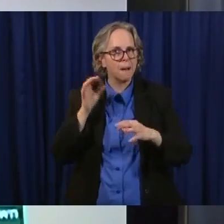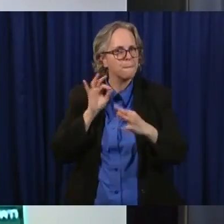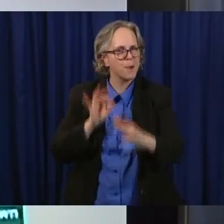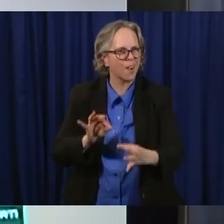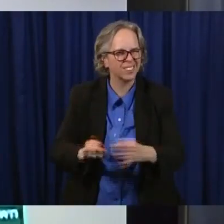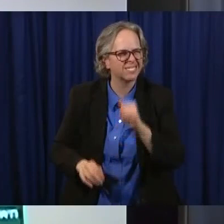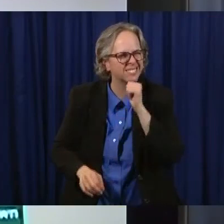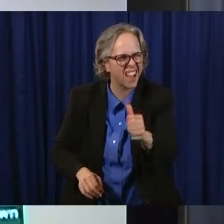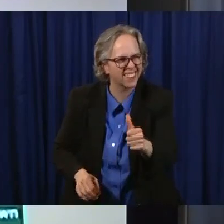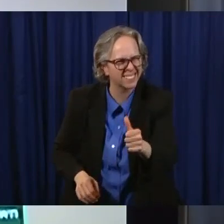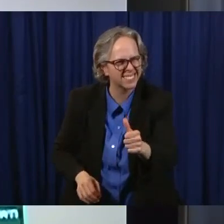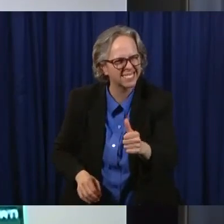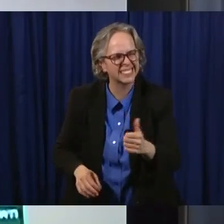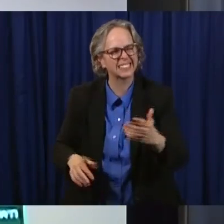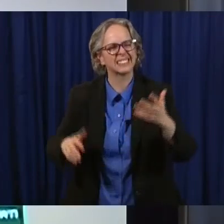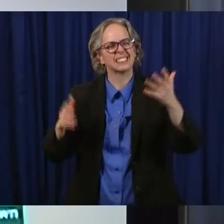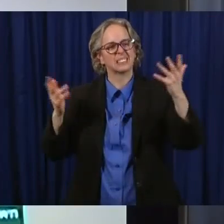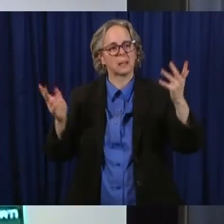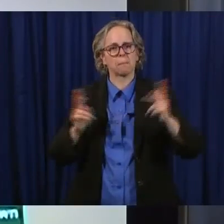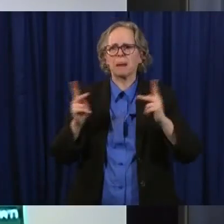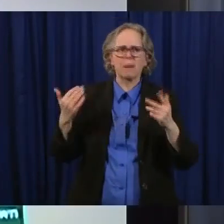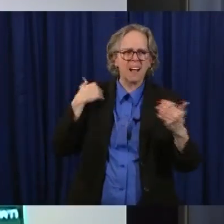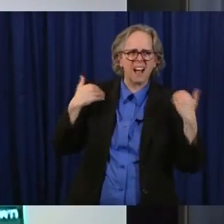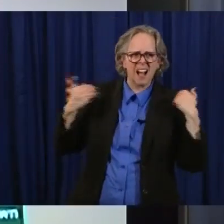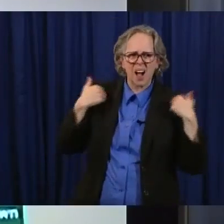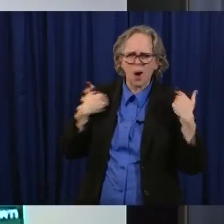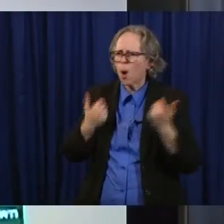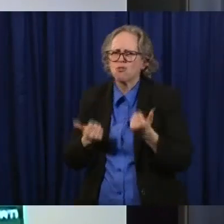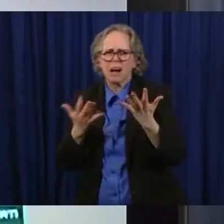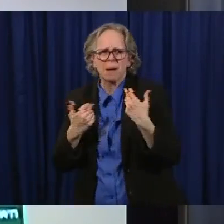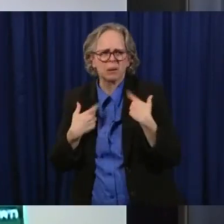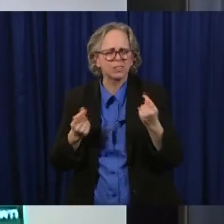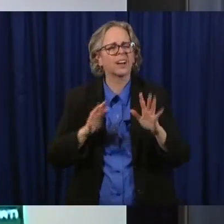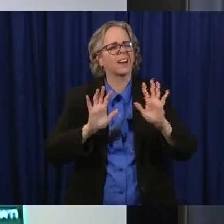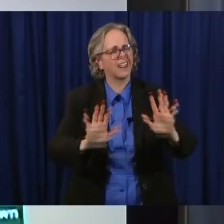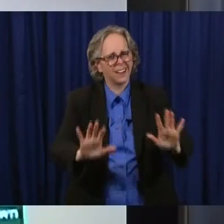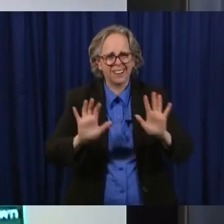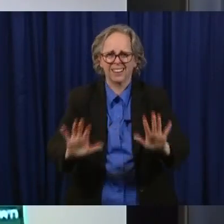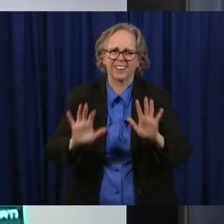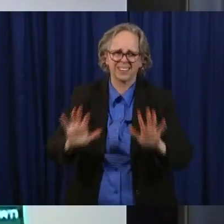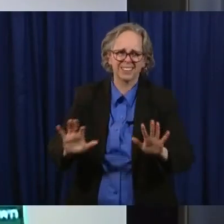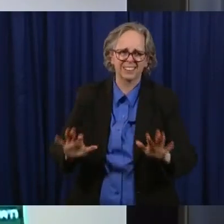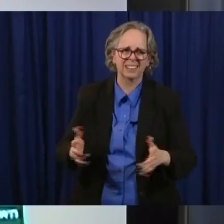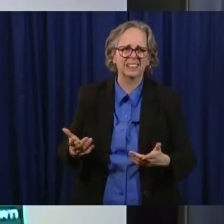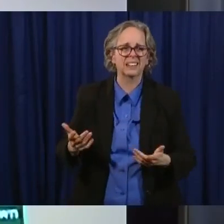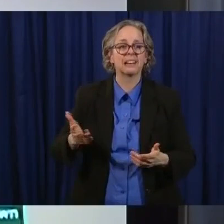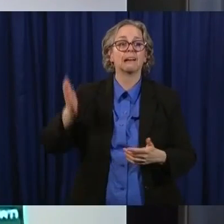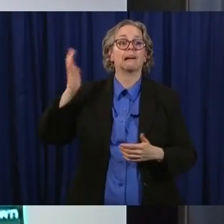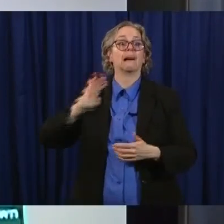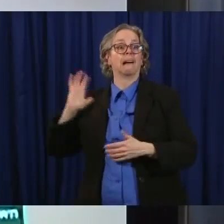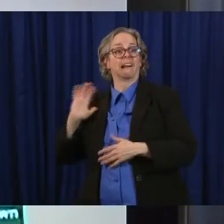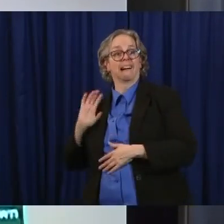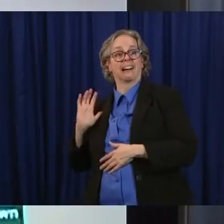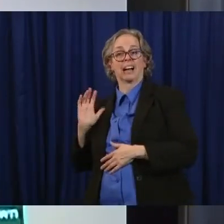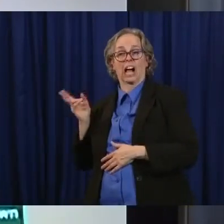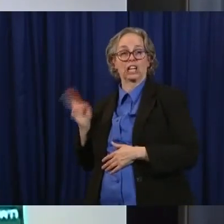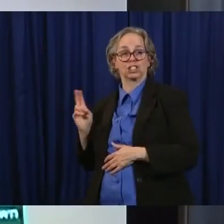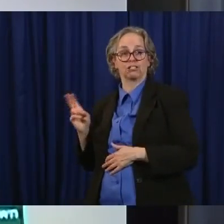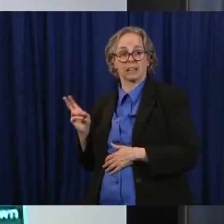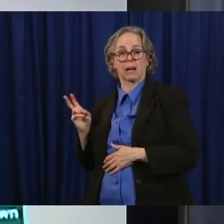SOME LEVEL OF AN EFFECT. BUT IT'S NOT THE BEGIN AND END ALL. ANYTIME ANYONE TALKS TO ME ABOUT